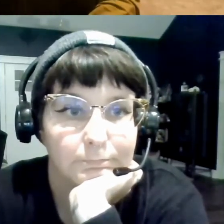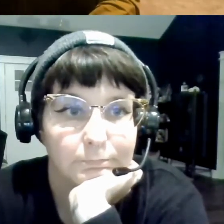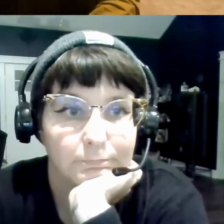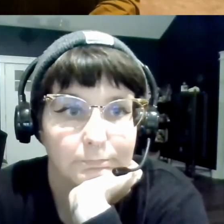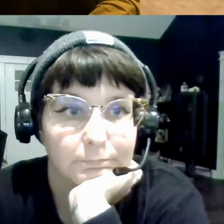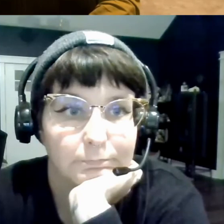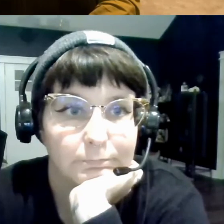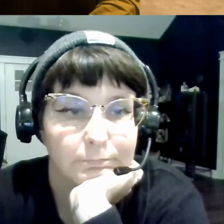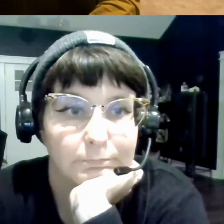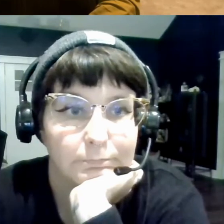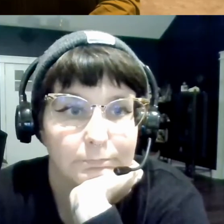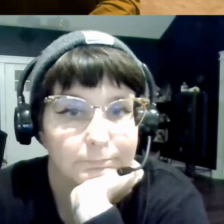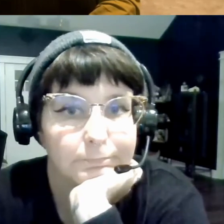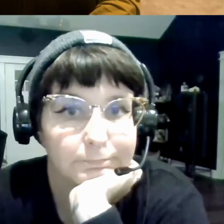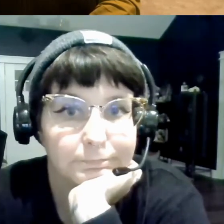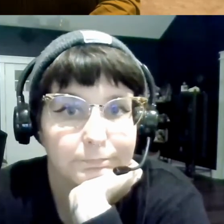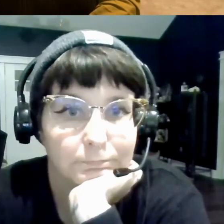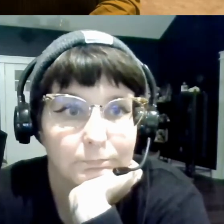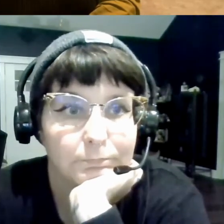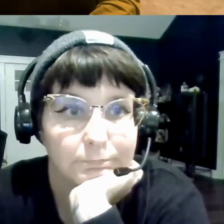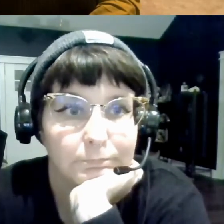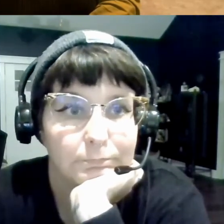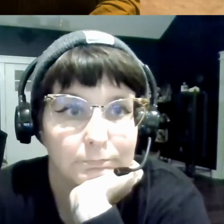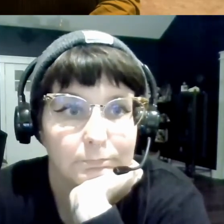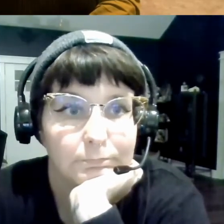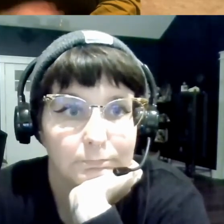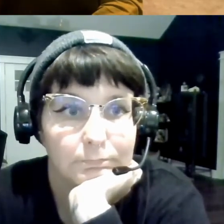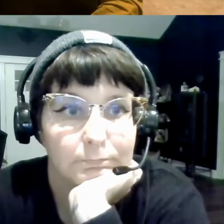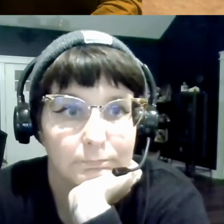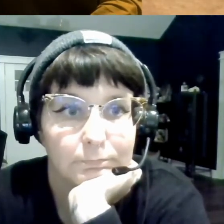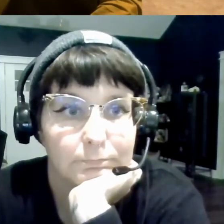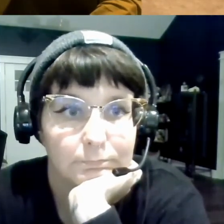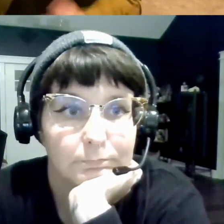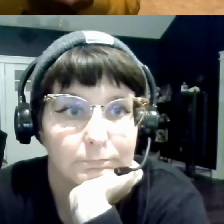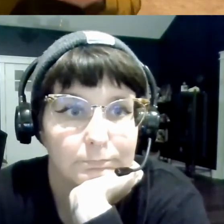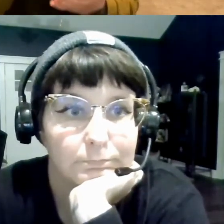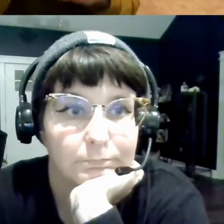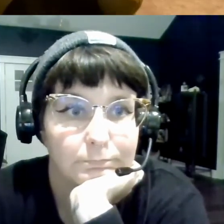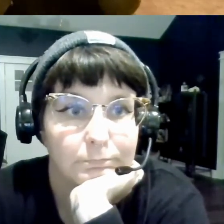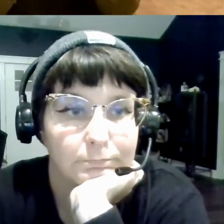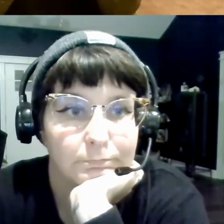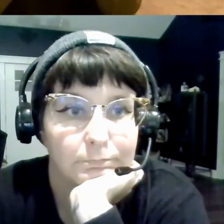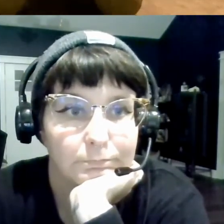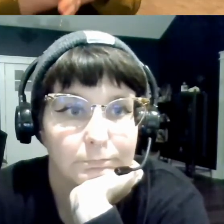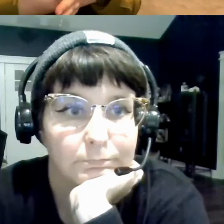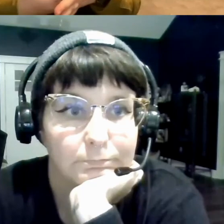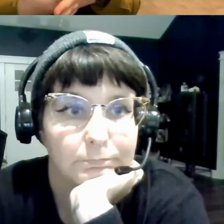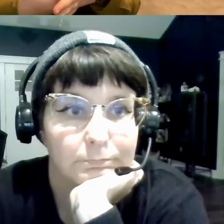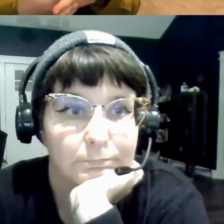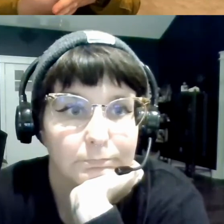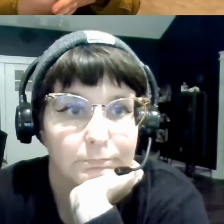But those are I think some of the best places to start with in looking at strategies